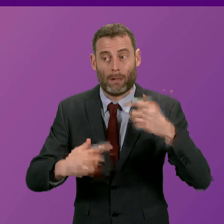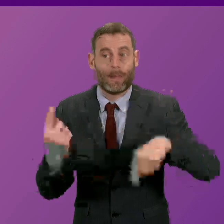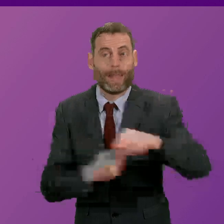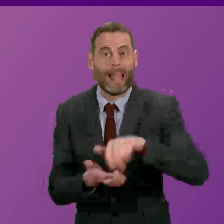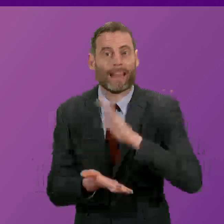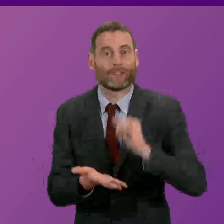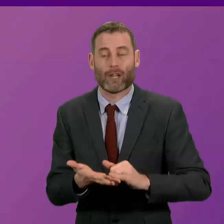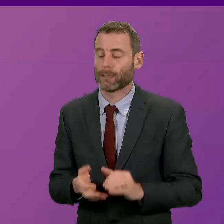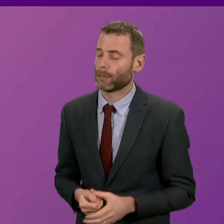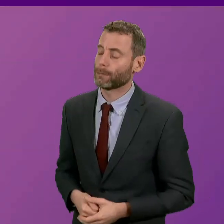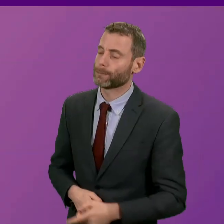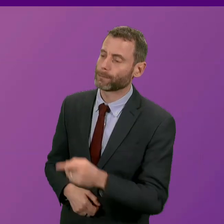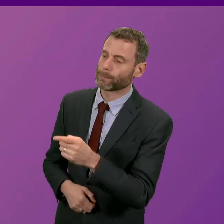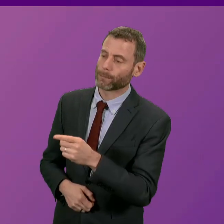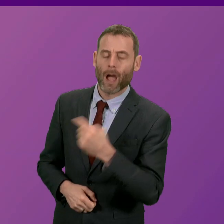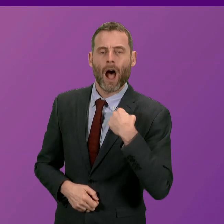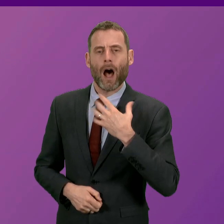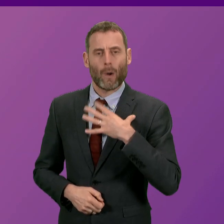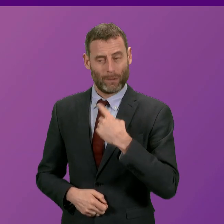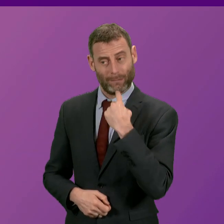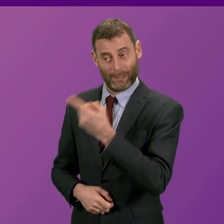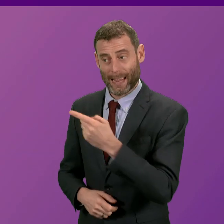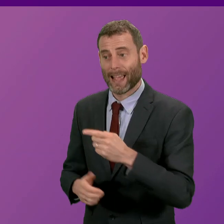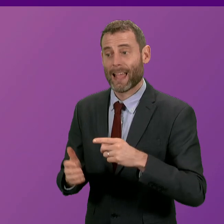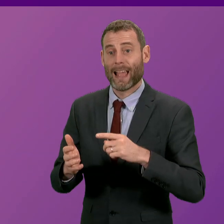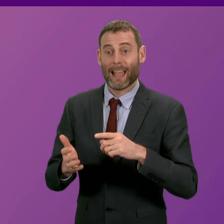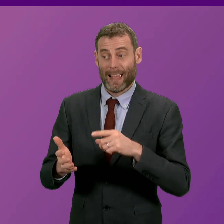I remind John Swinney that SNP MPs voted against